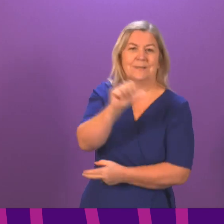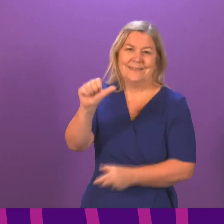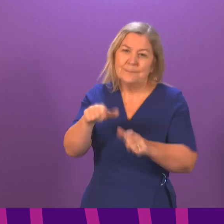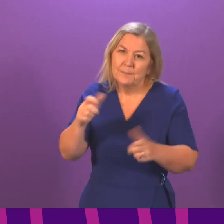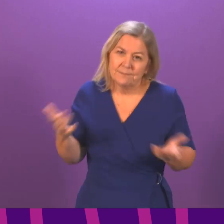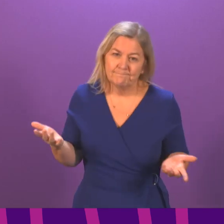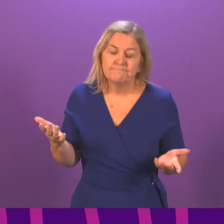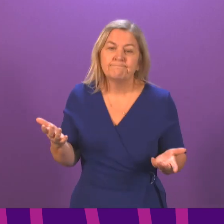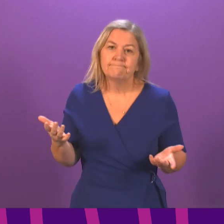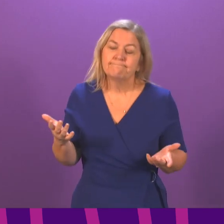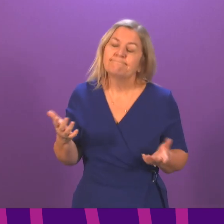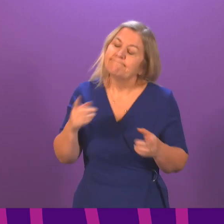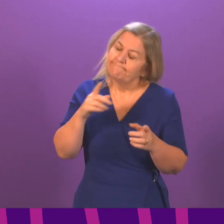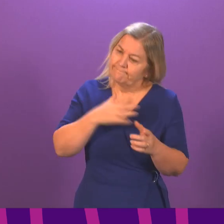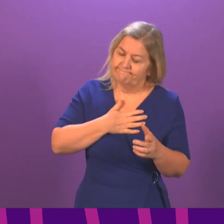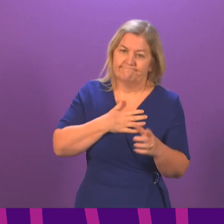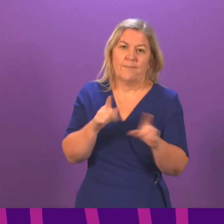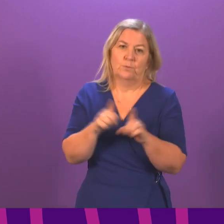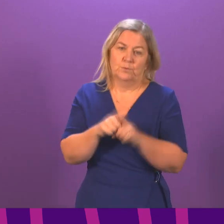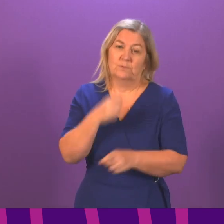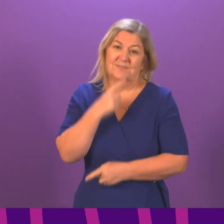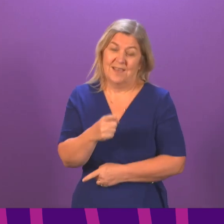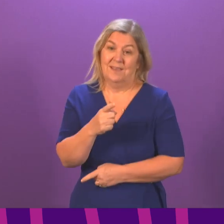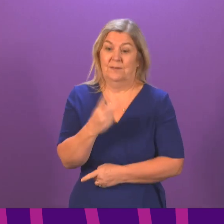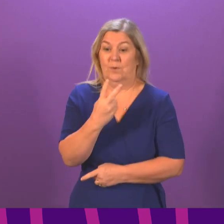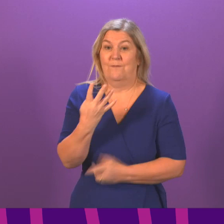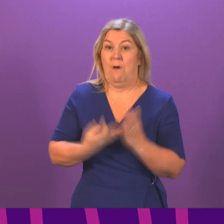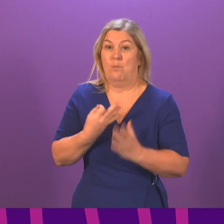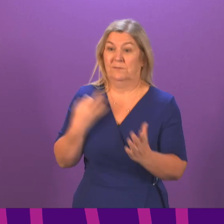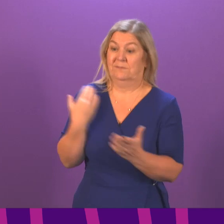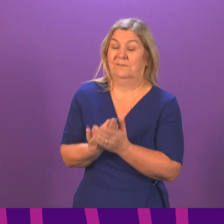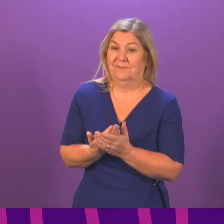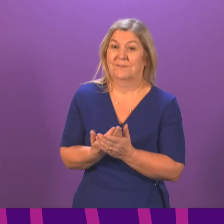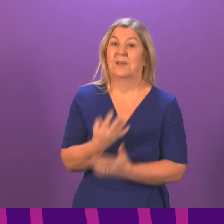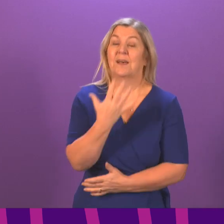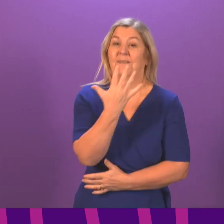In addition, I am sorry to report that in the past 24 hours a further 51 deaths have